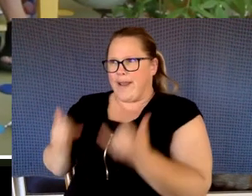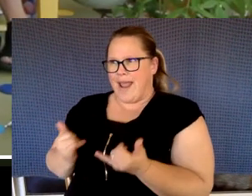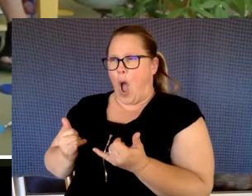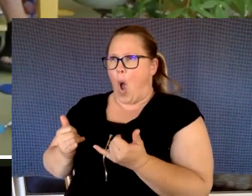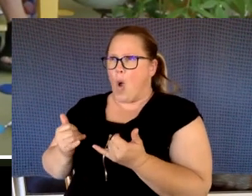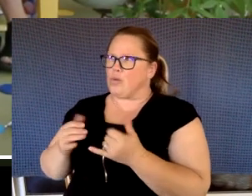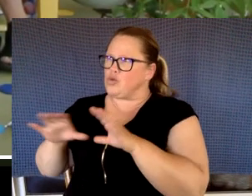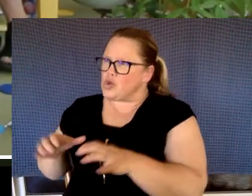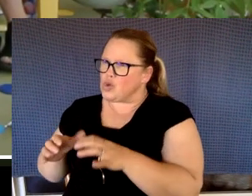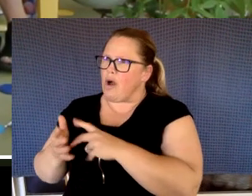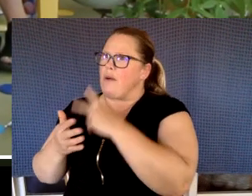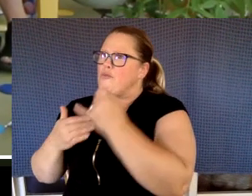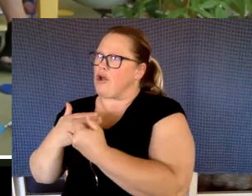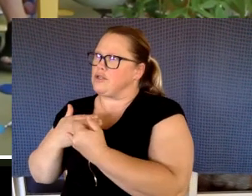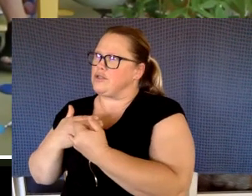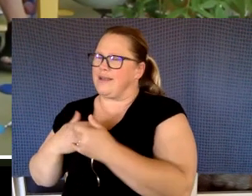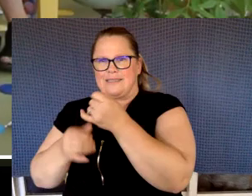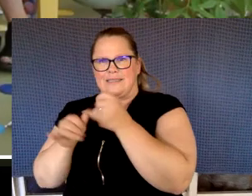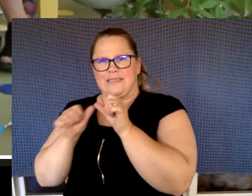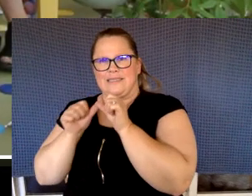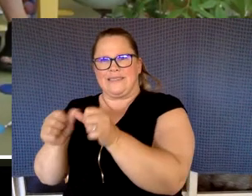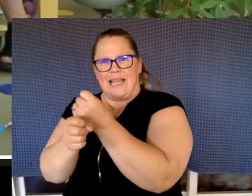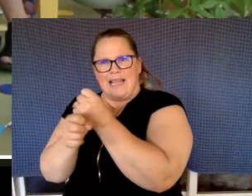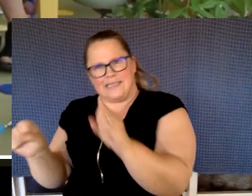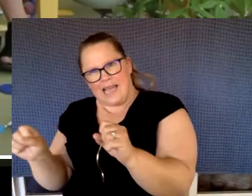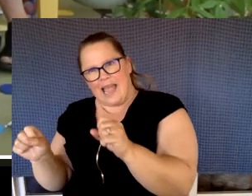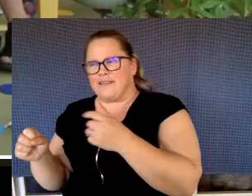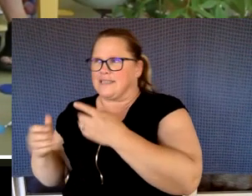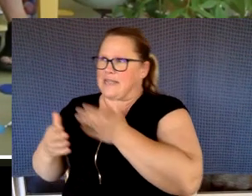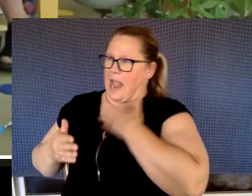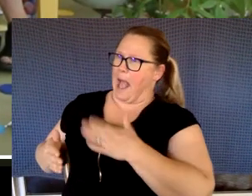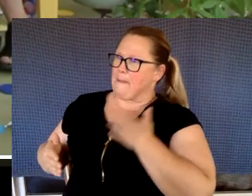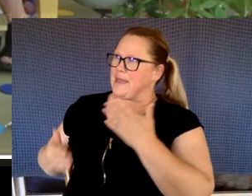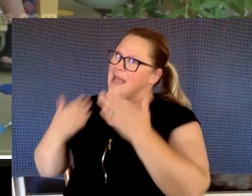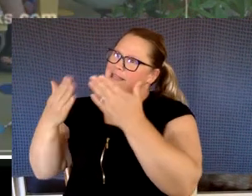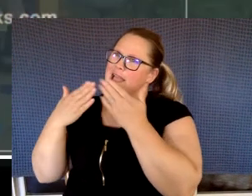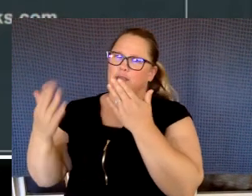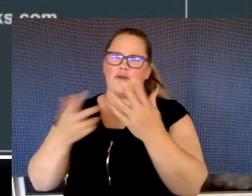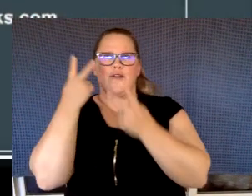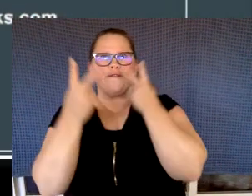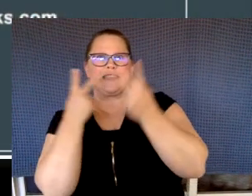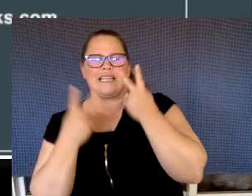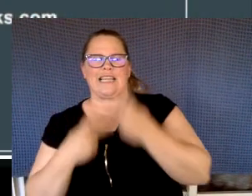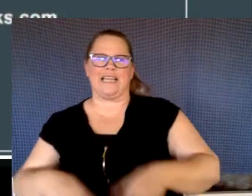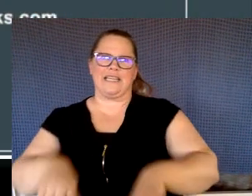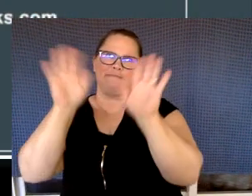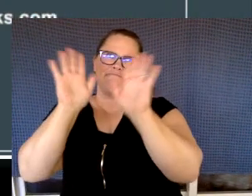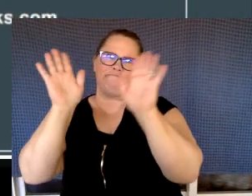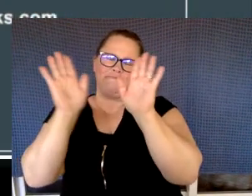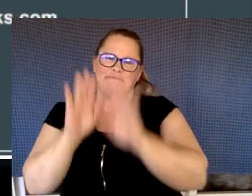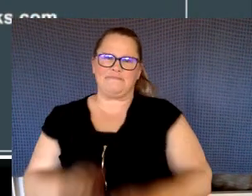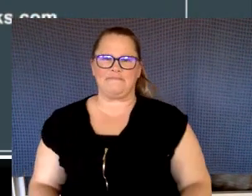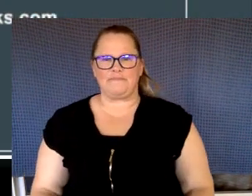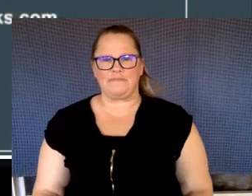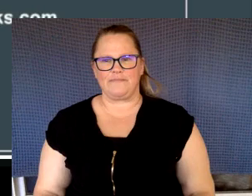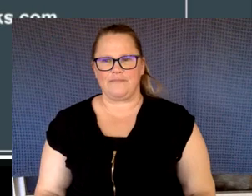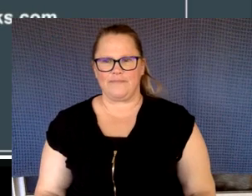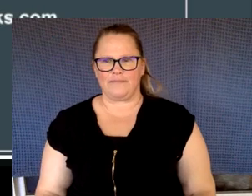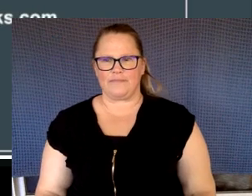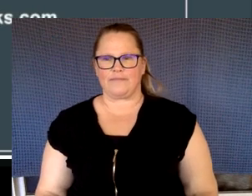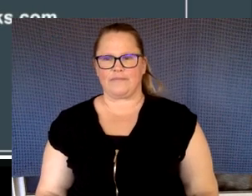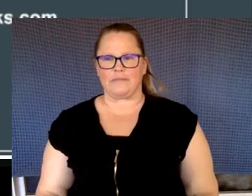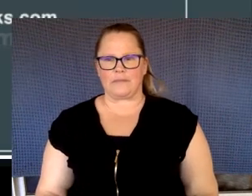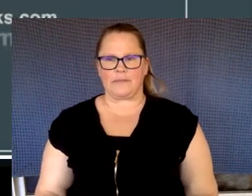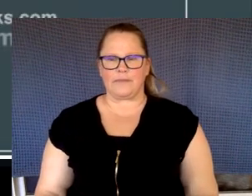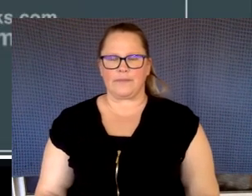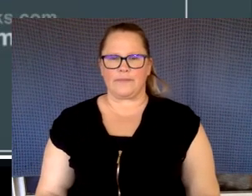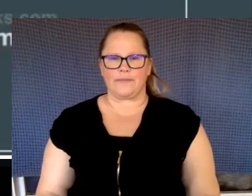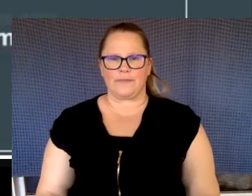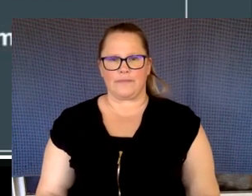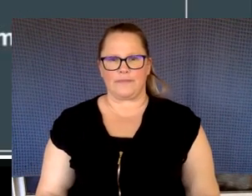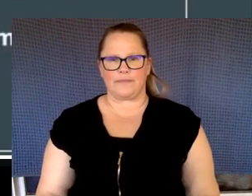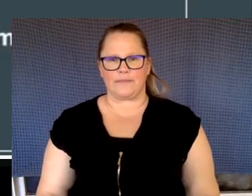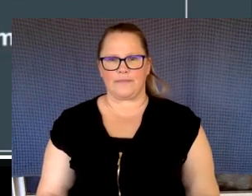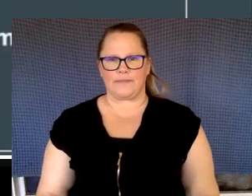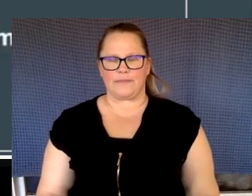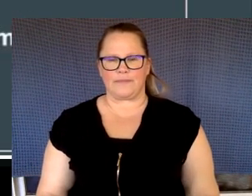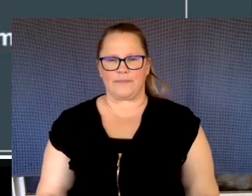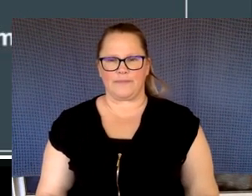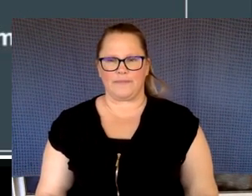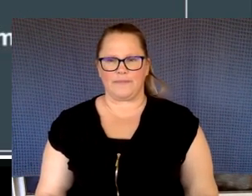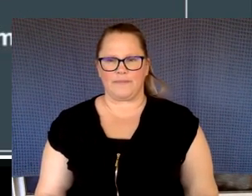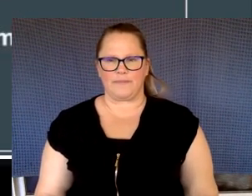Stay safe. Stay happy and thank you for visiting.